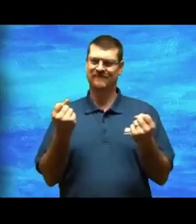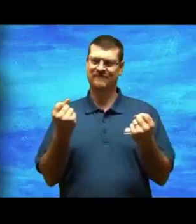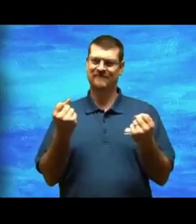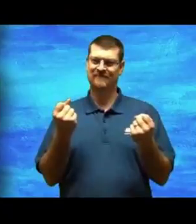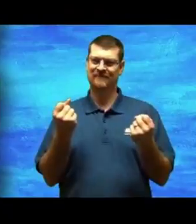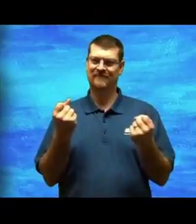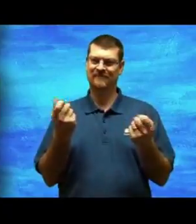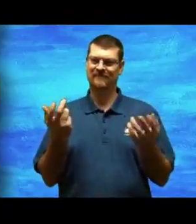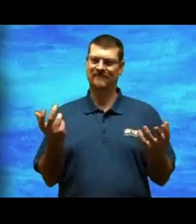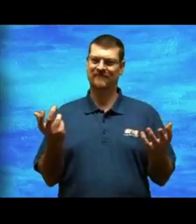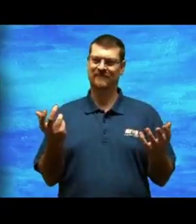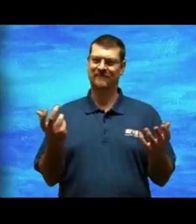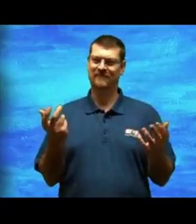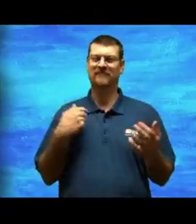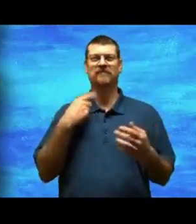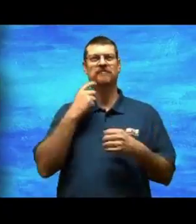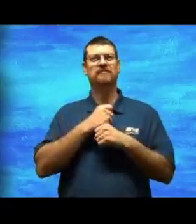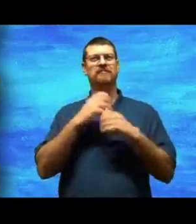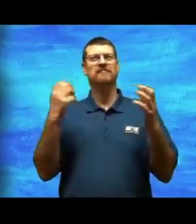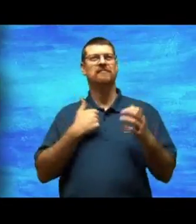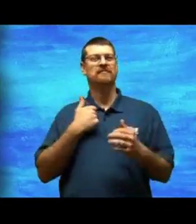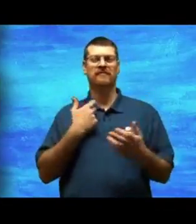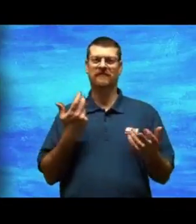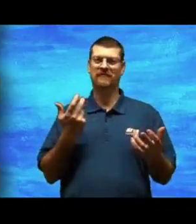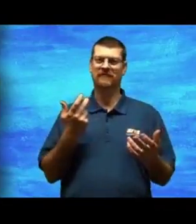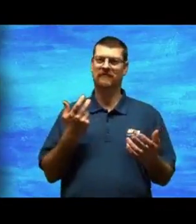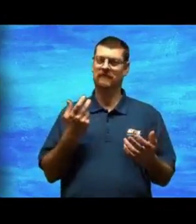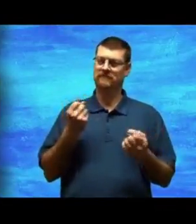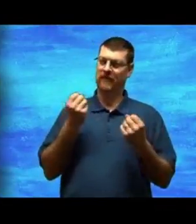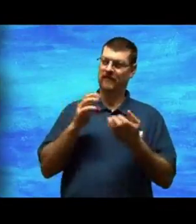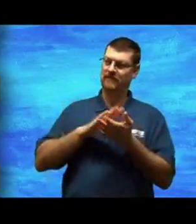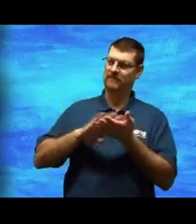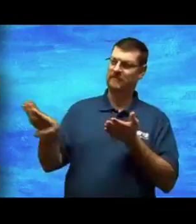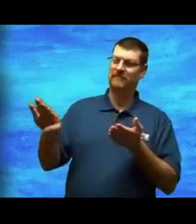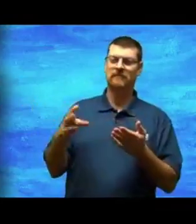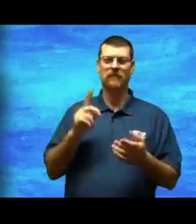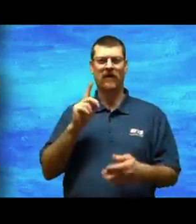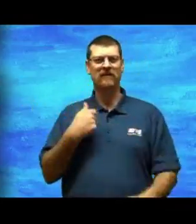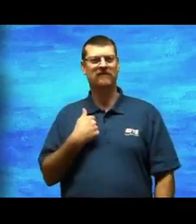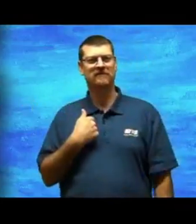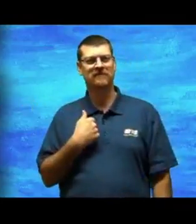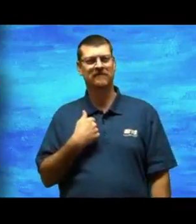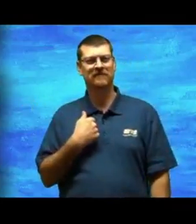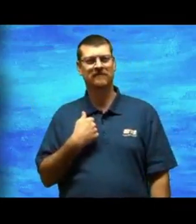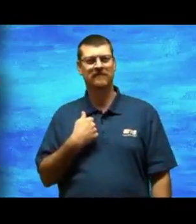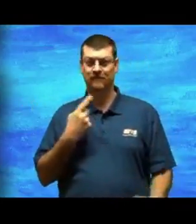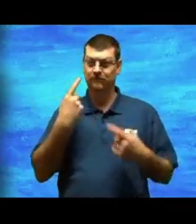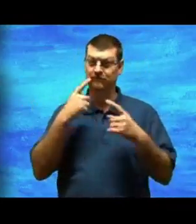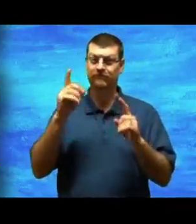I don't know if you can read that. These hands give me American Sign Language,